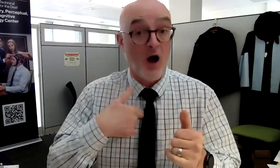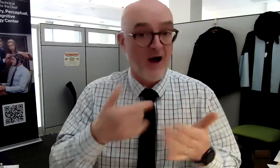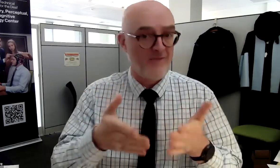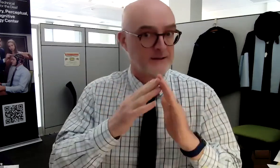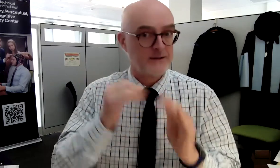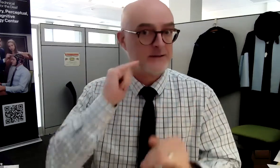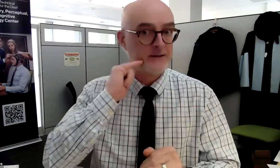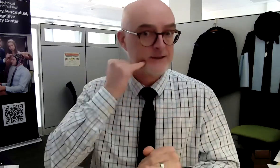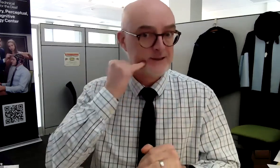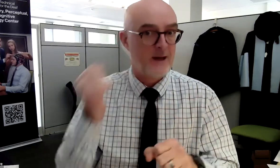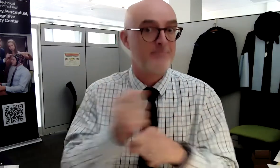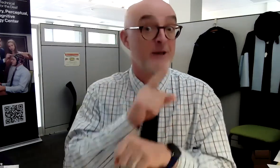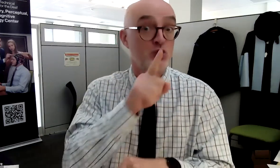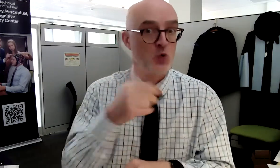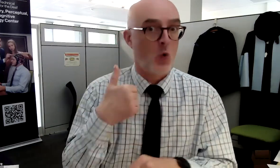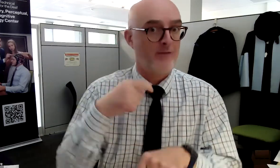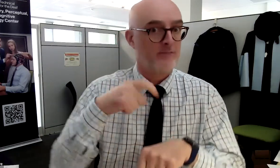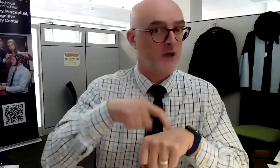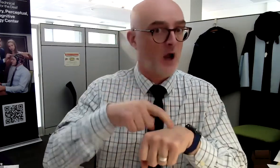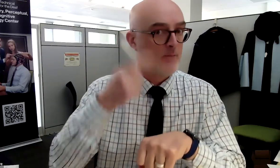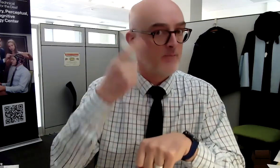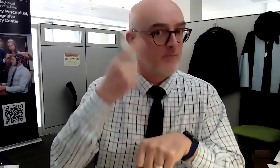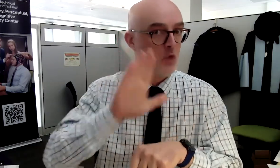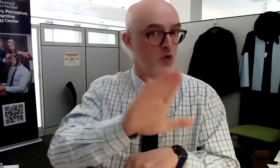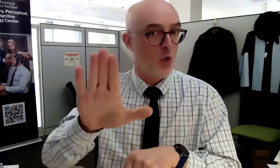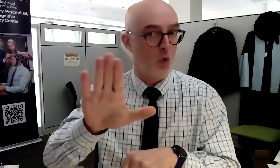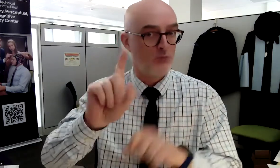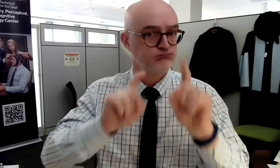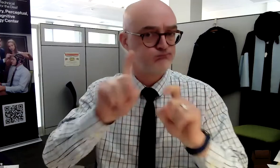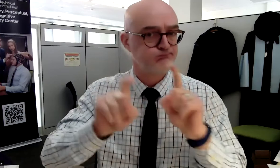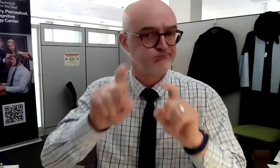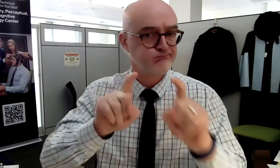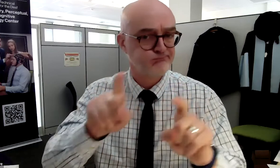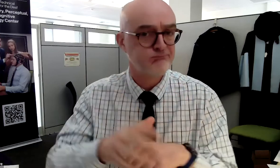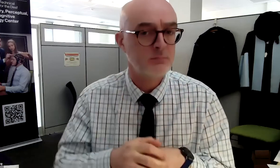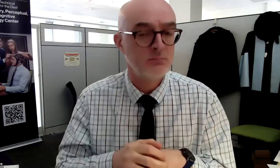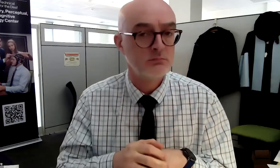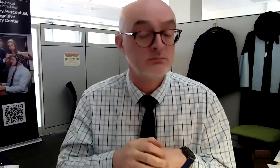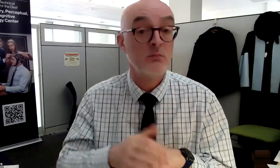The interview today will consist of question-and-answer,